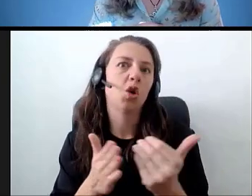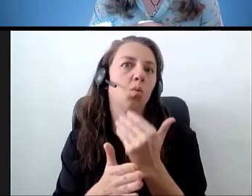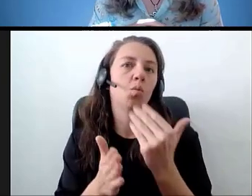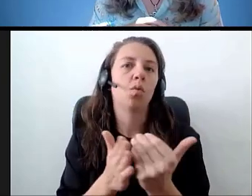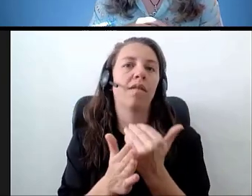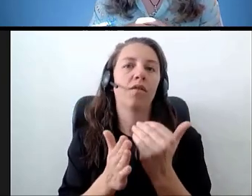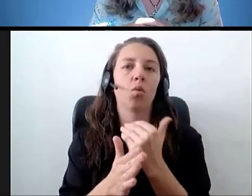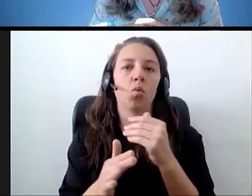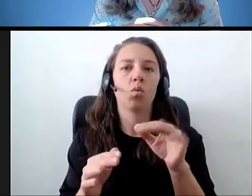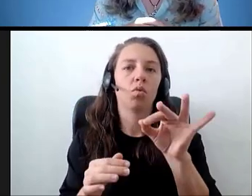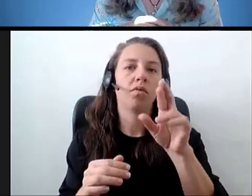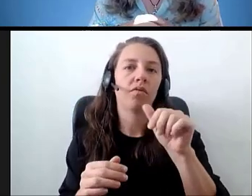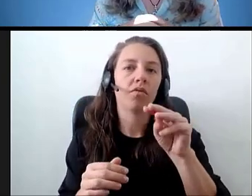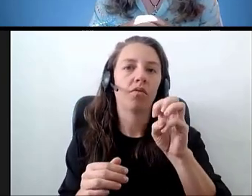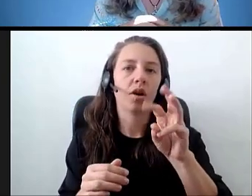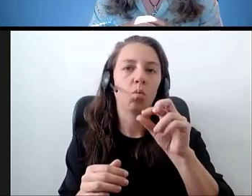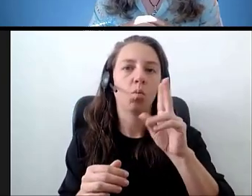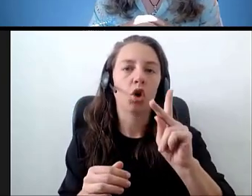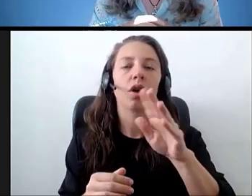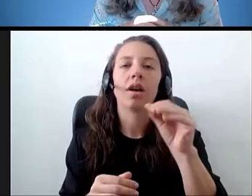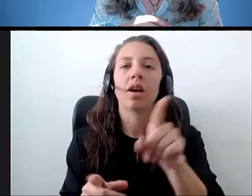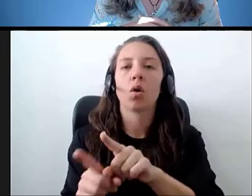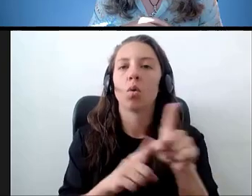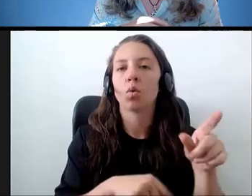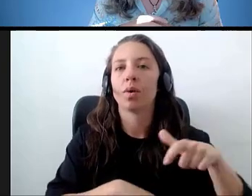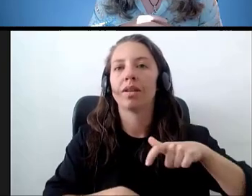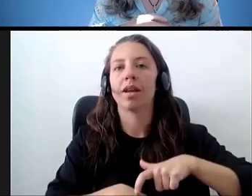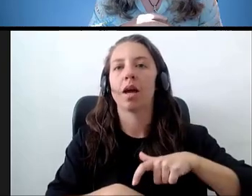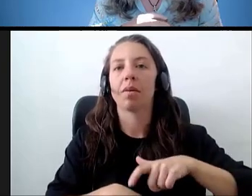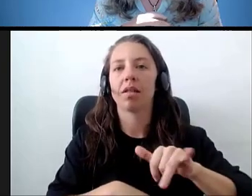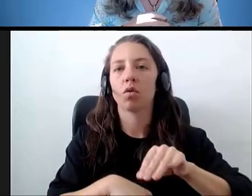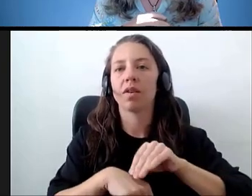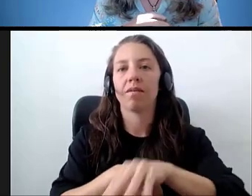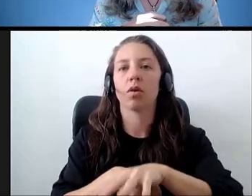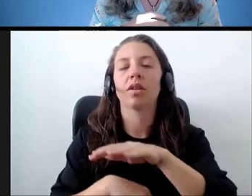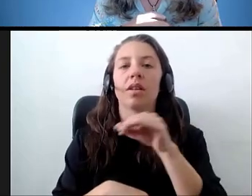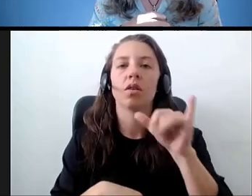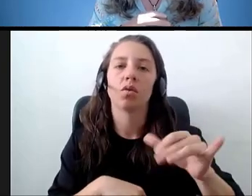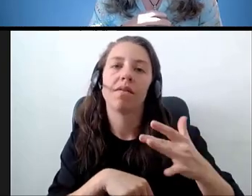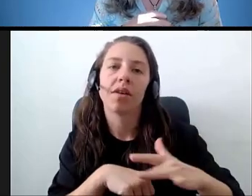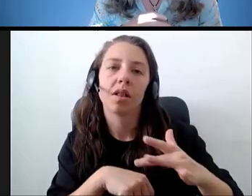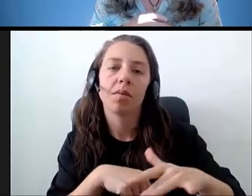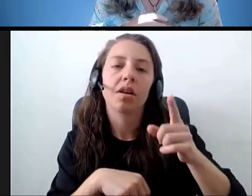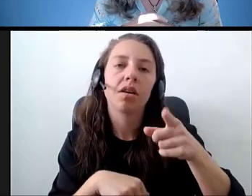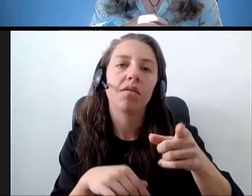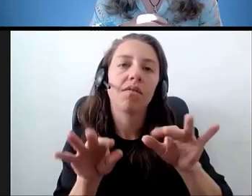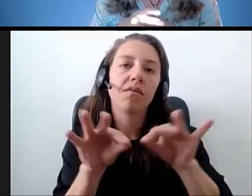as they relate to the availability of FORMS-I version of our application forms,